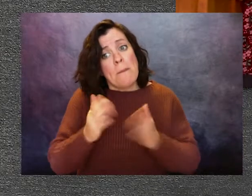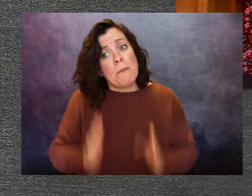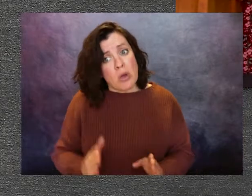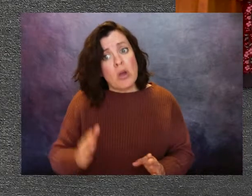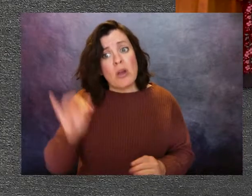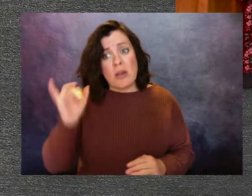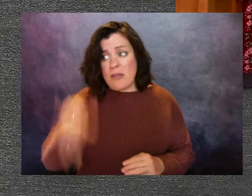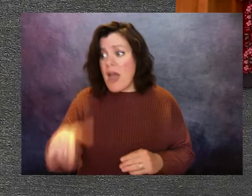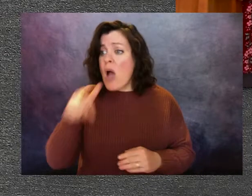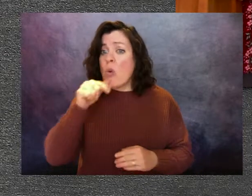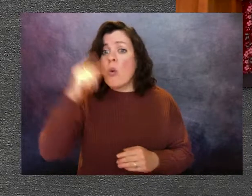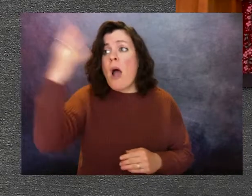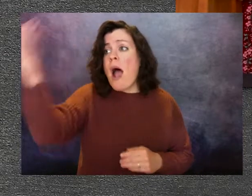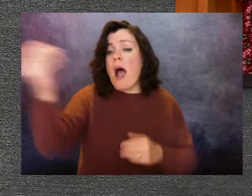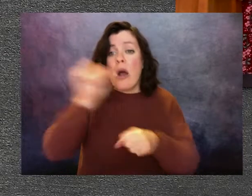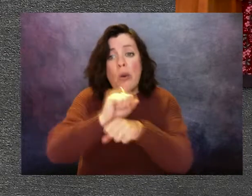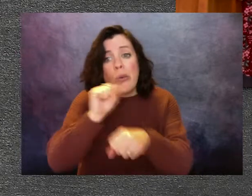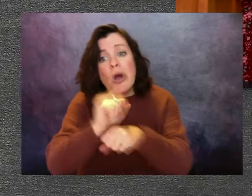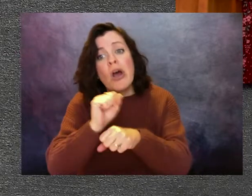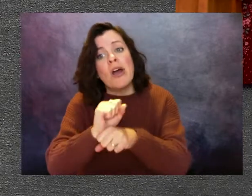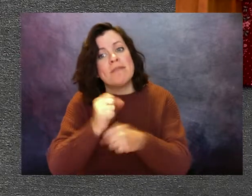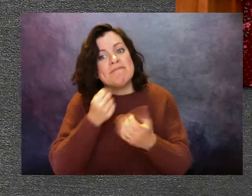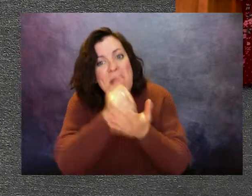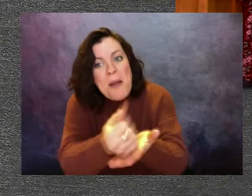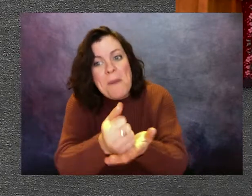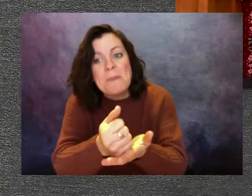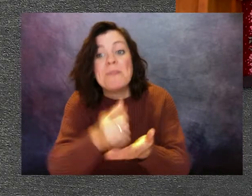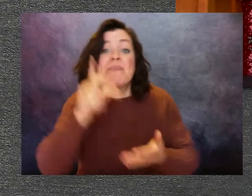So a lot of times we might see police officers as community